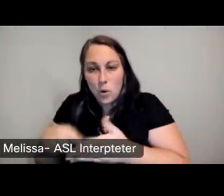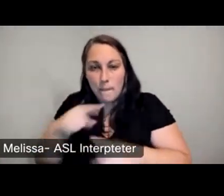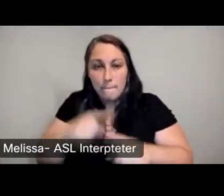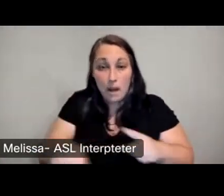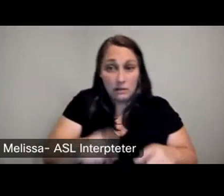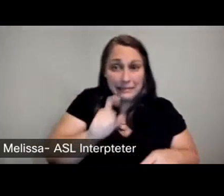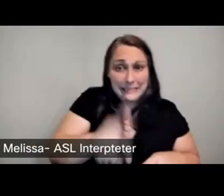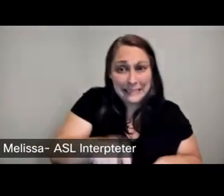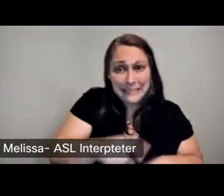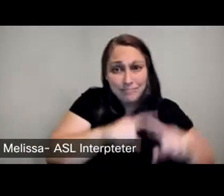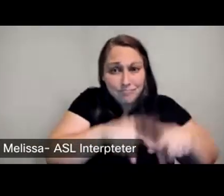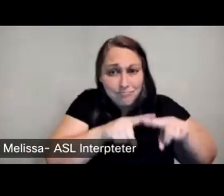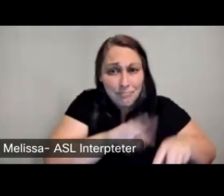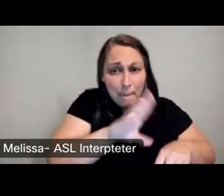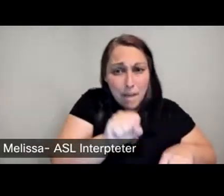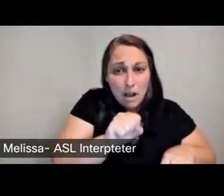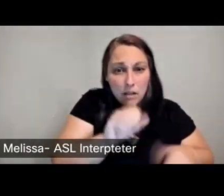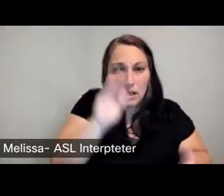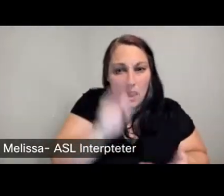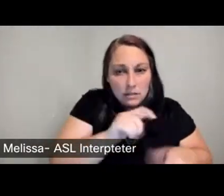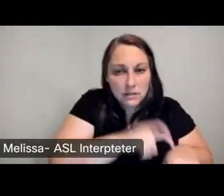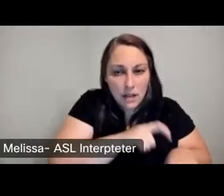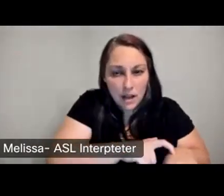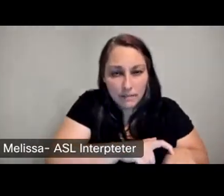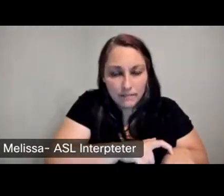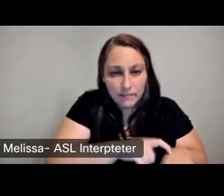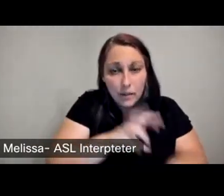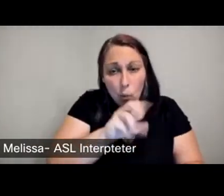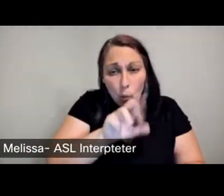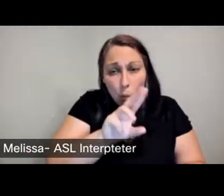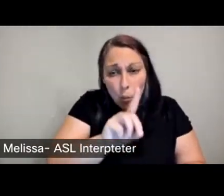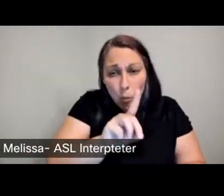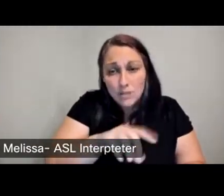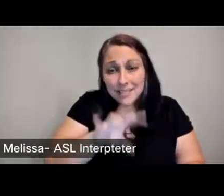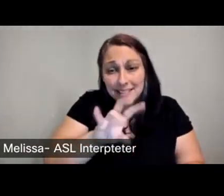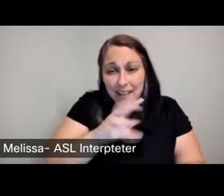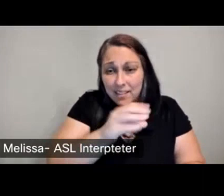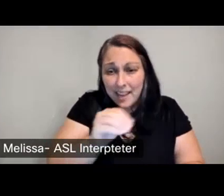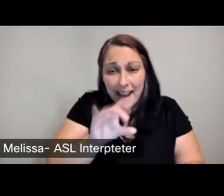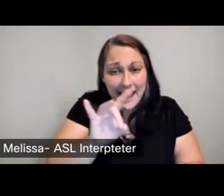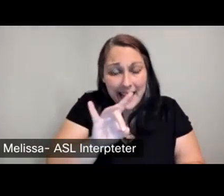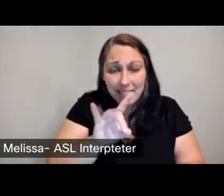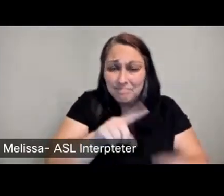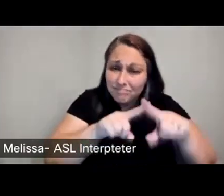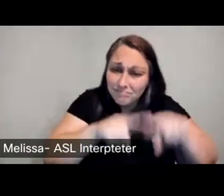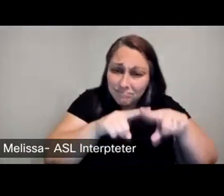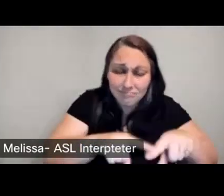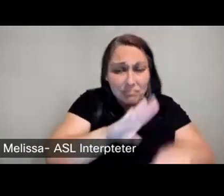so people in board seven and eight they depend on DC circulator and so therefore with that